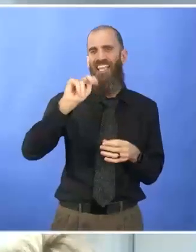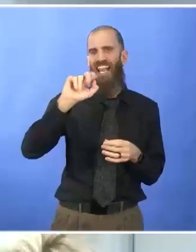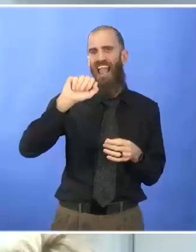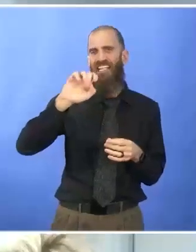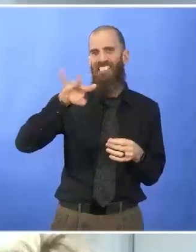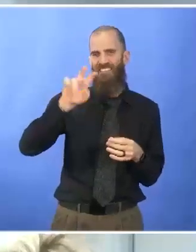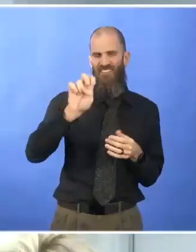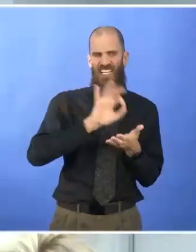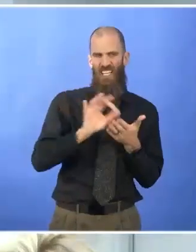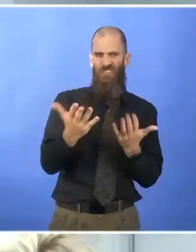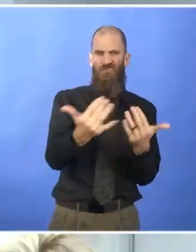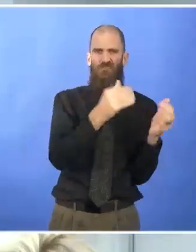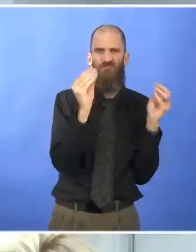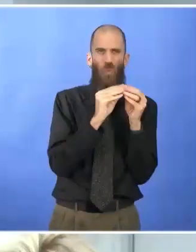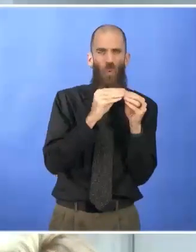COMMISSION'S EXISTING INMATE CALLING SERVICE PROVIDERS AND